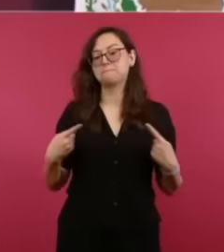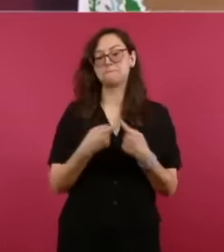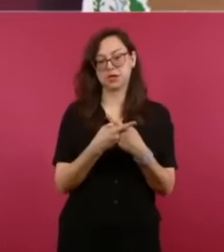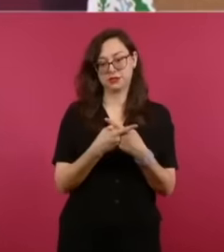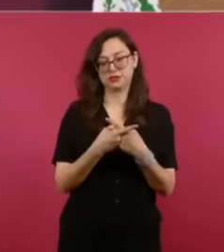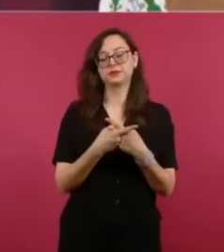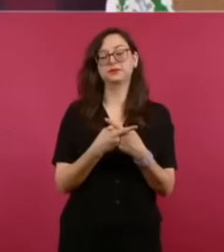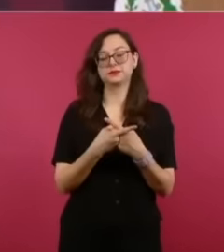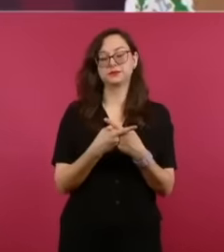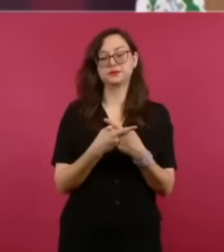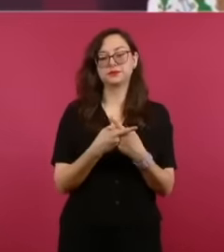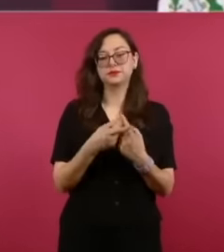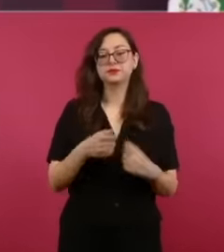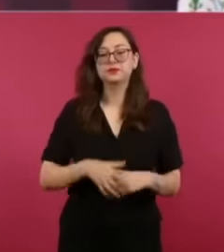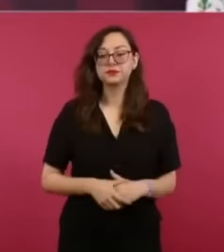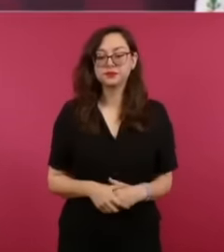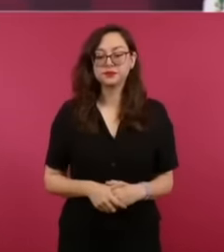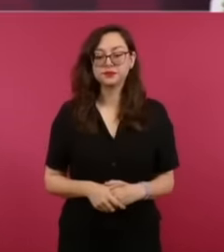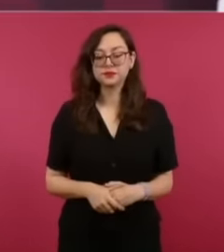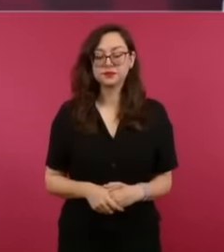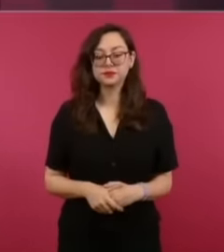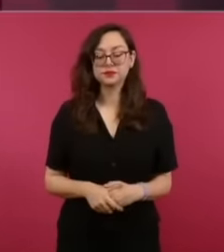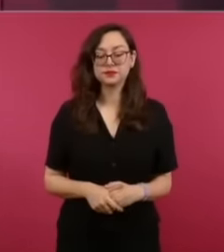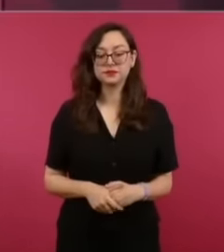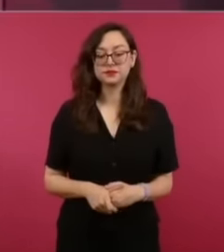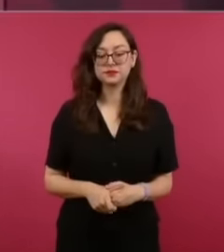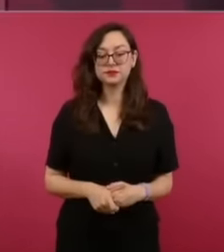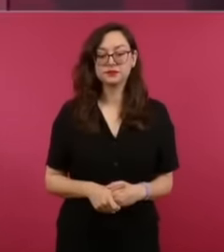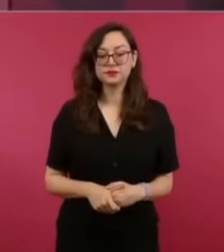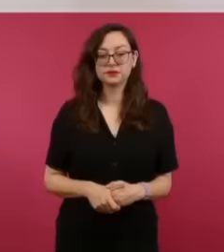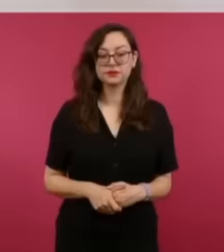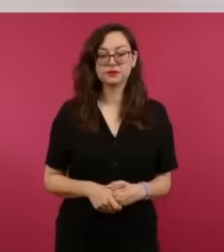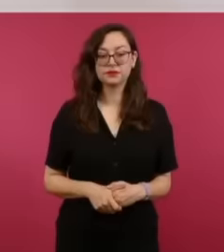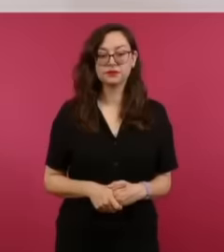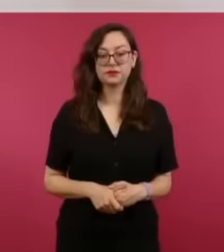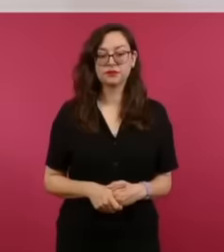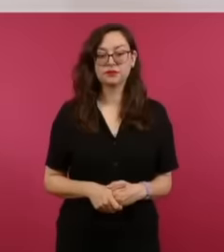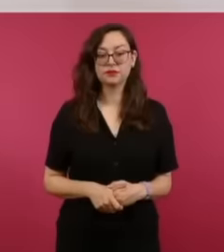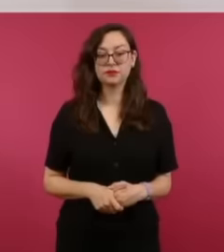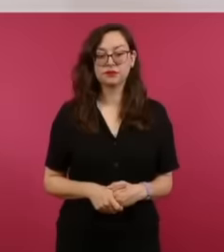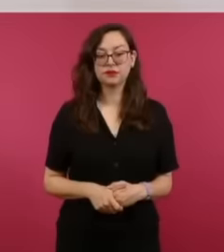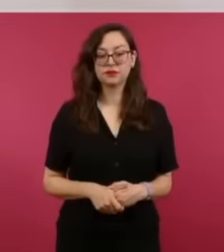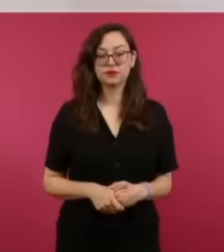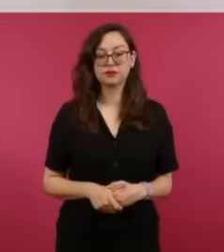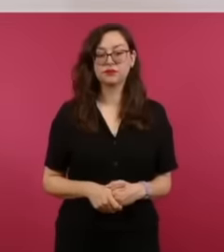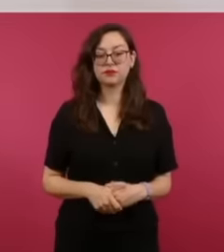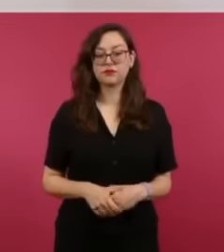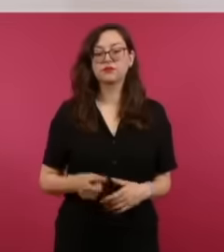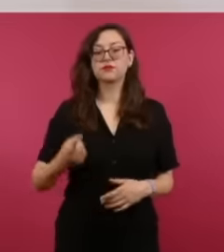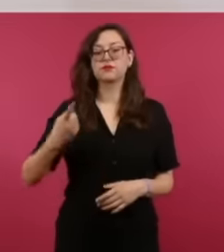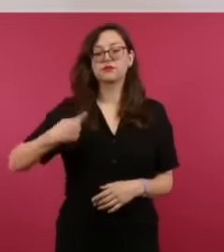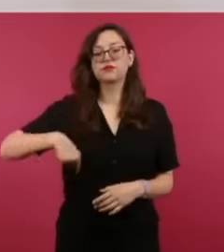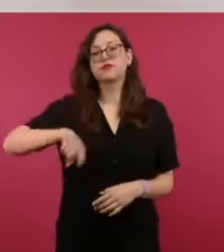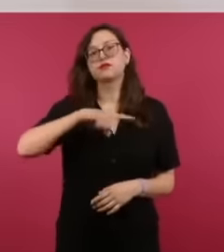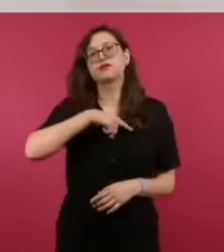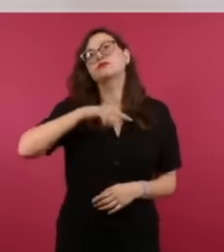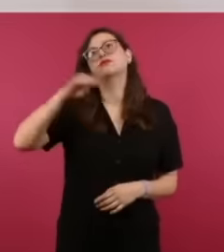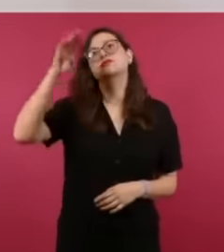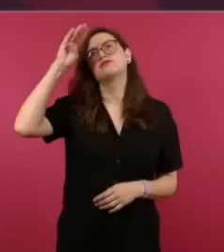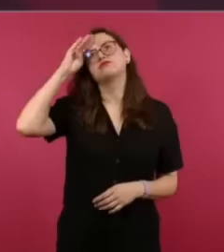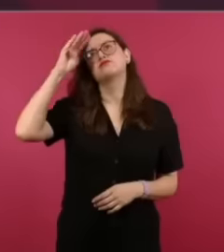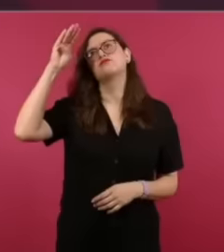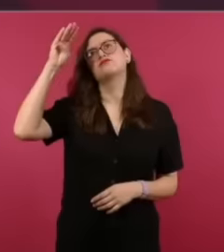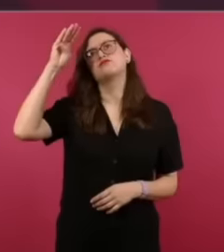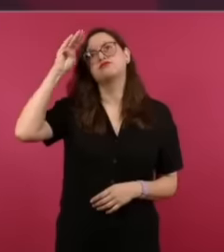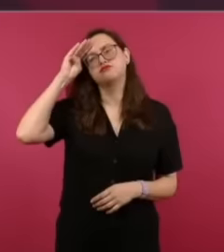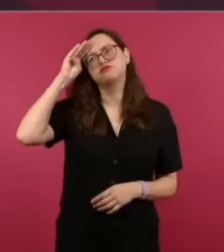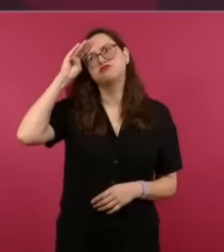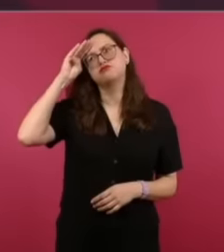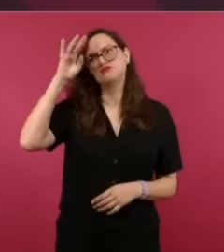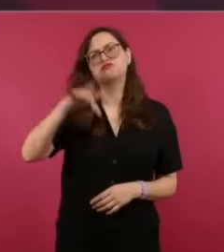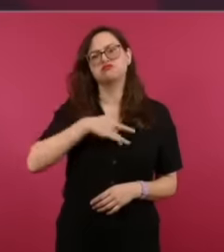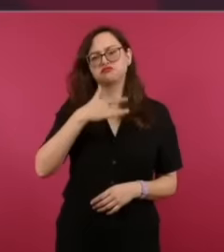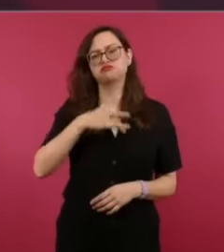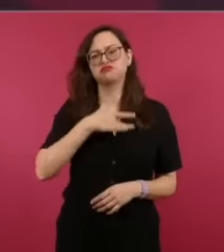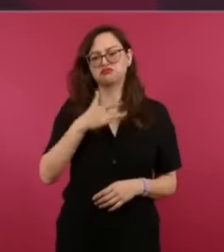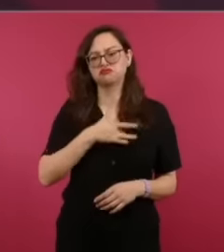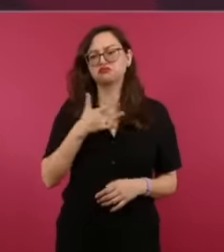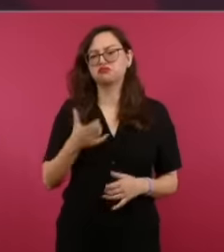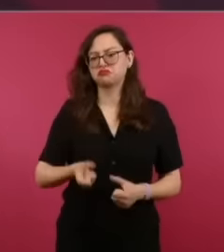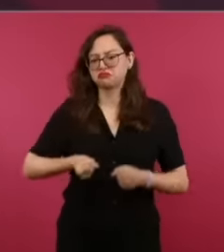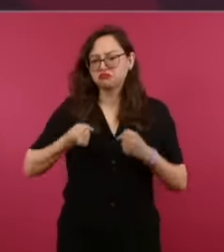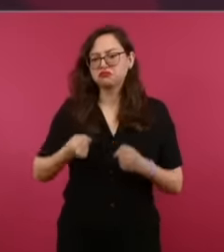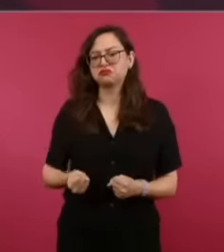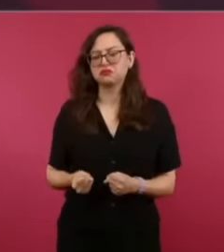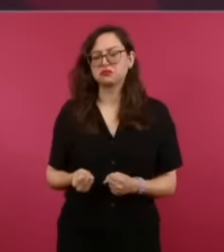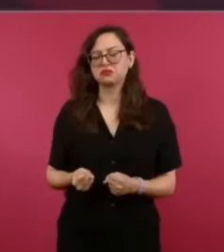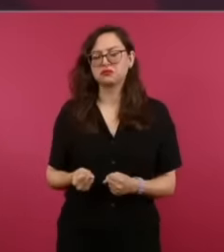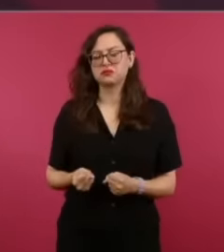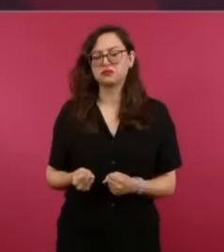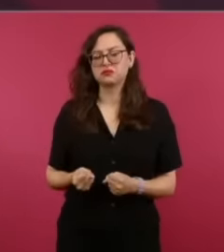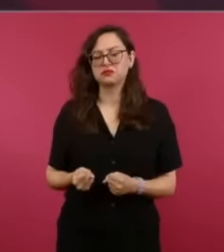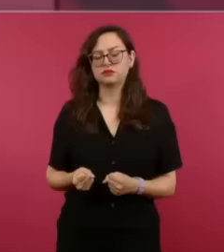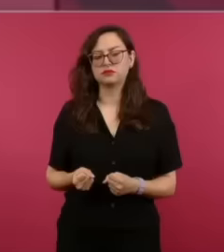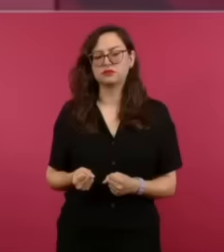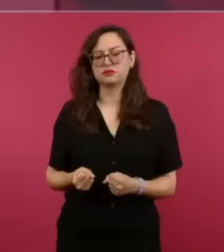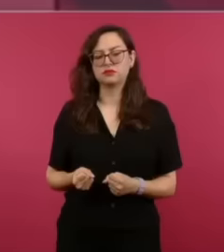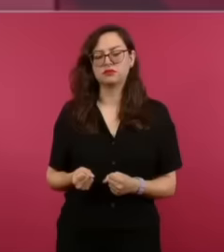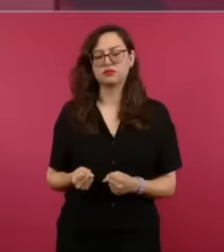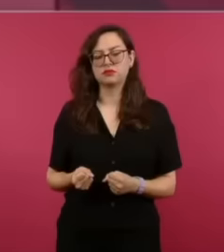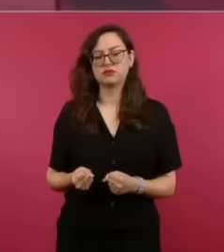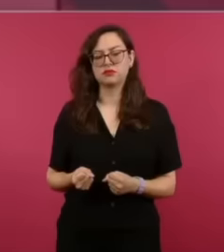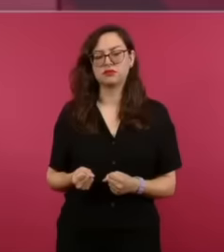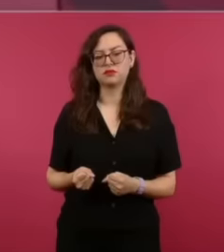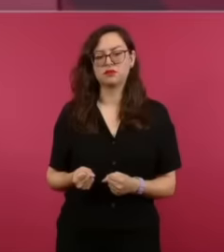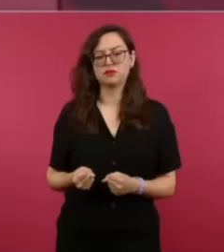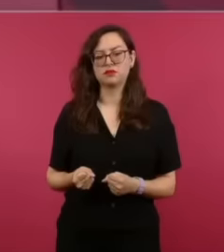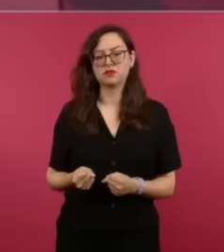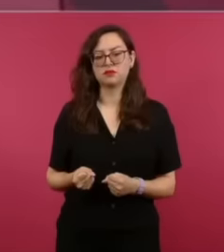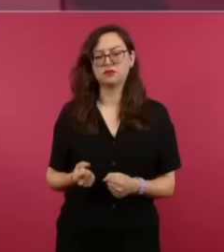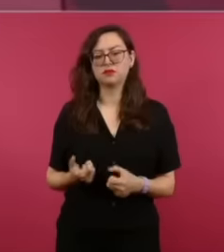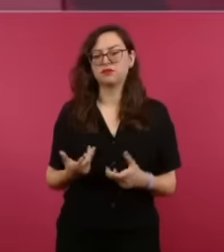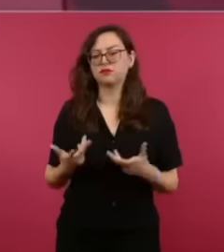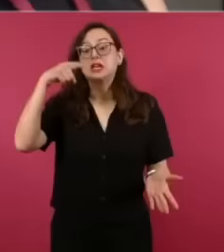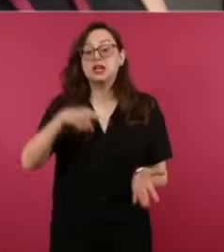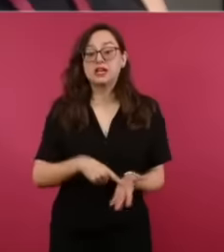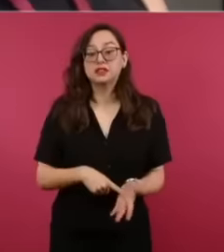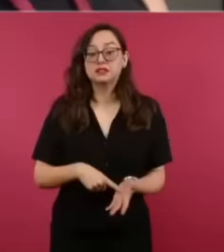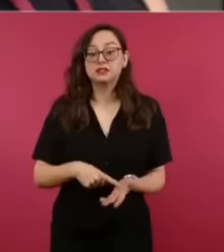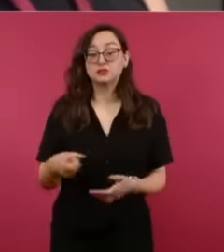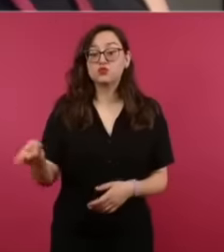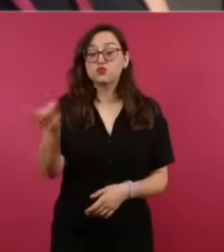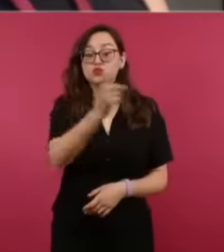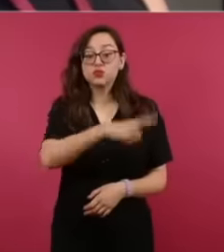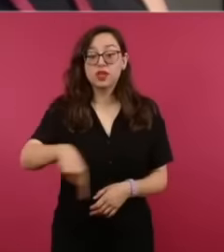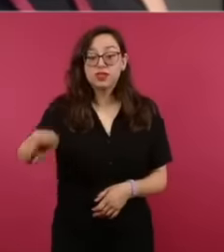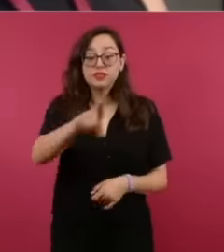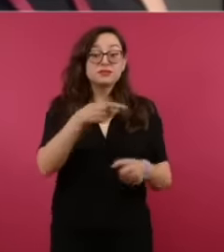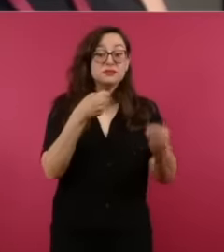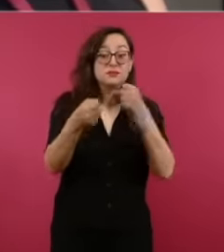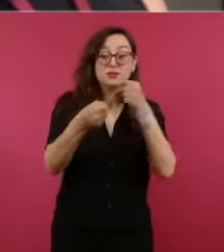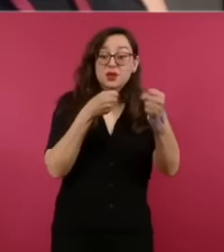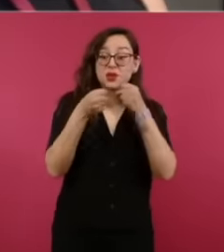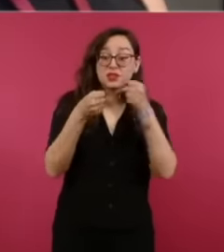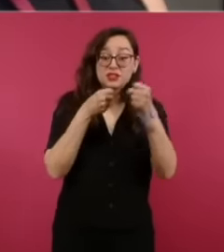maintain, and it is put into practice that corruption is not allowed is